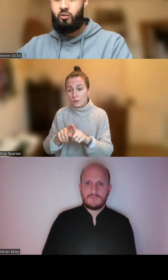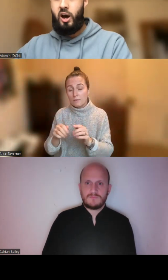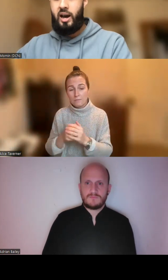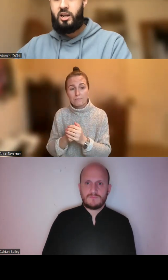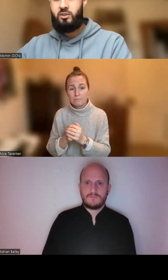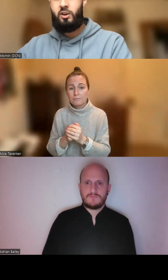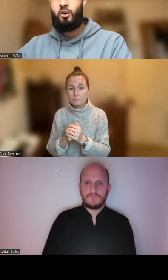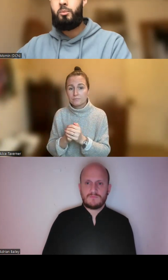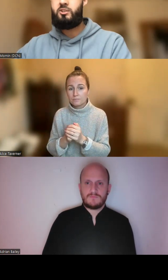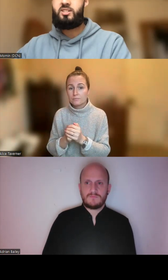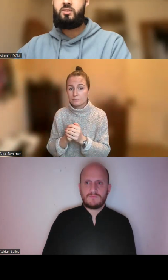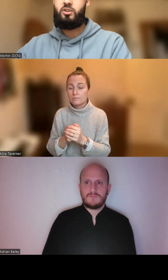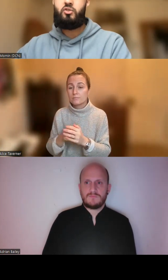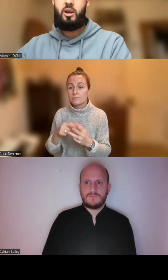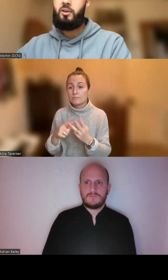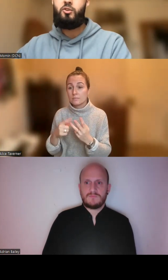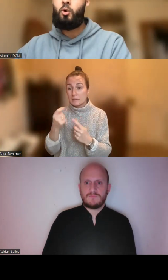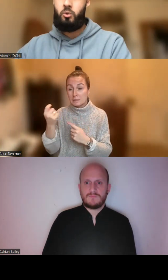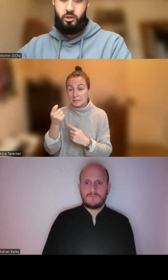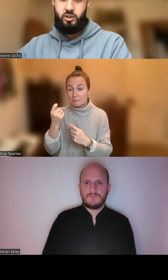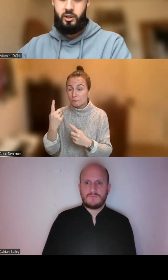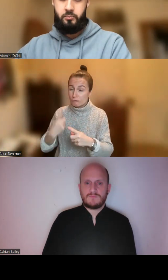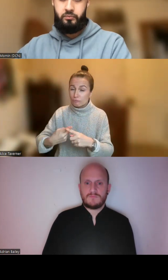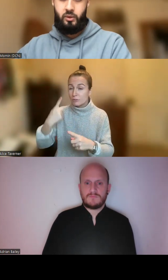You've got a high chance of it not being successful straight away if you don't know what you're doing.